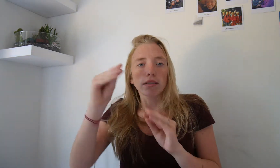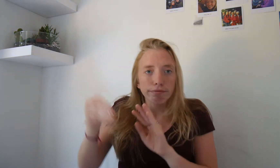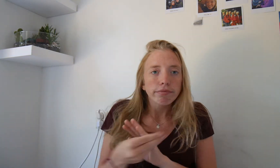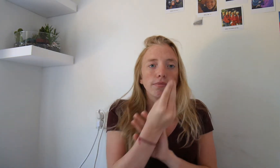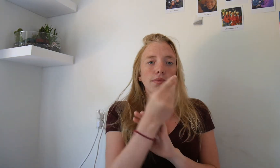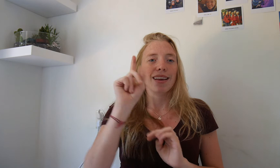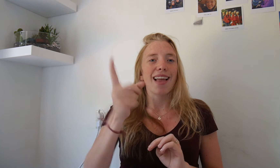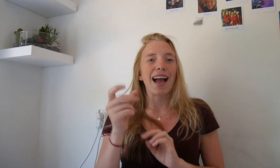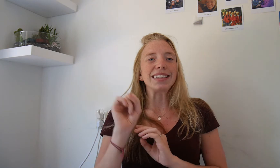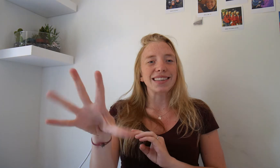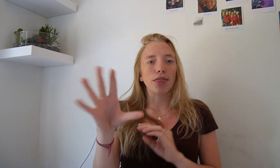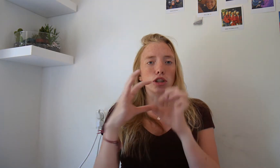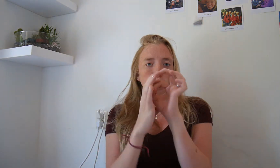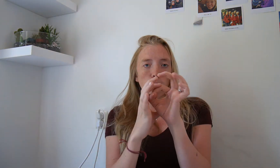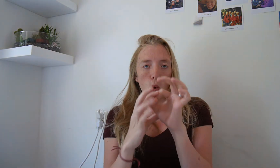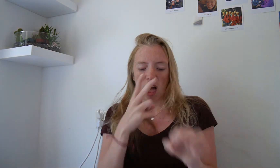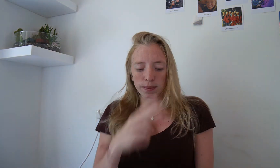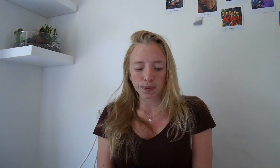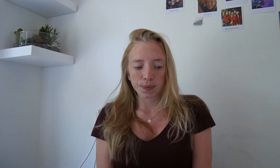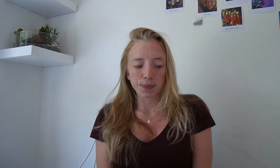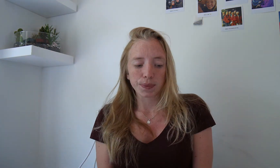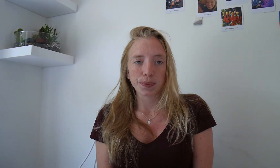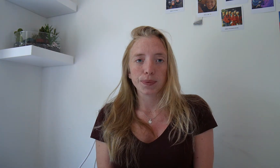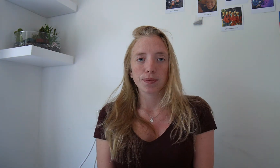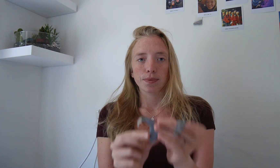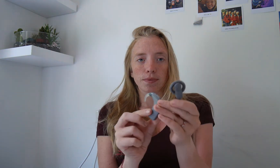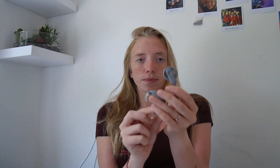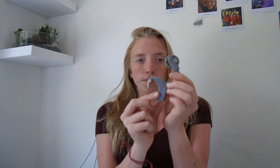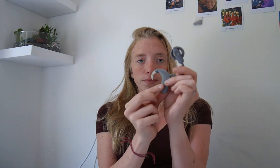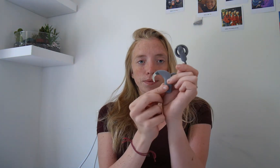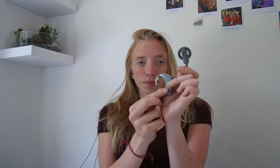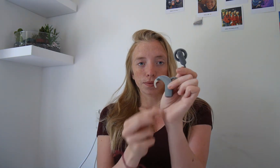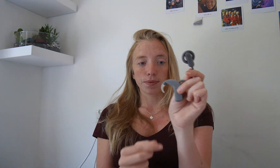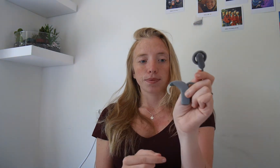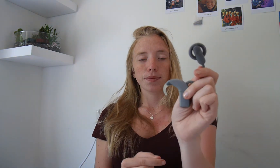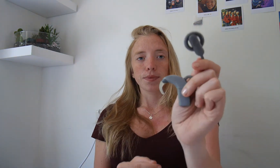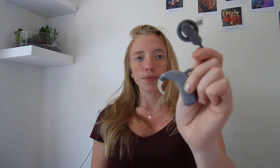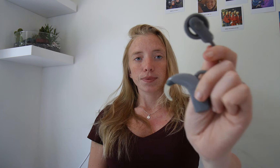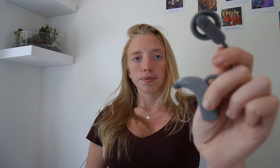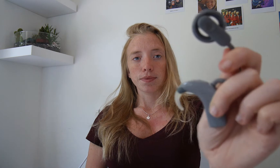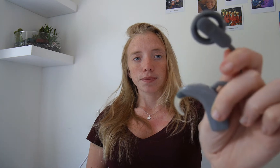These pulses are sent to the headpiece. The headpiece looks like this.